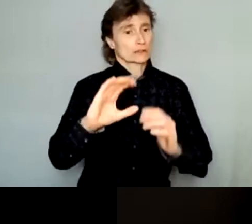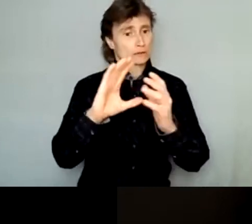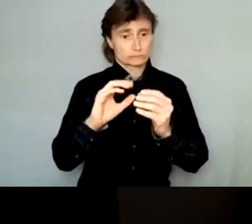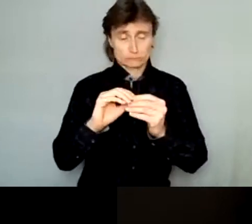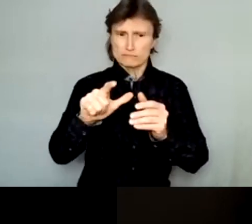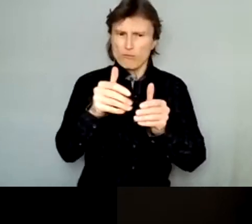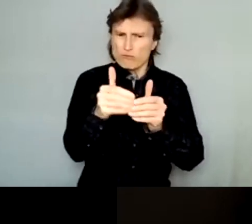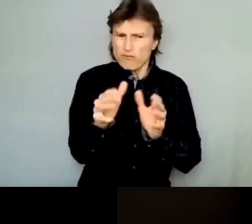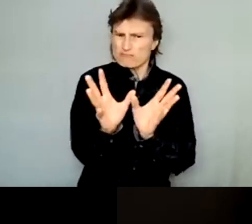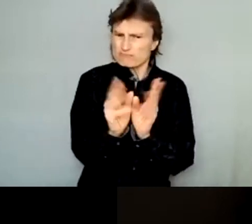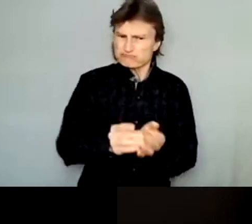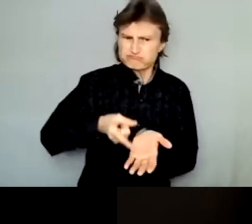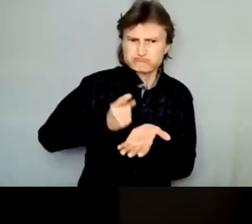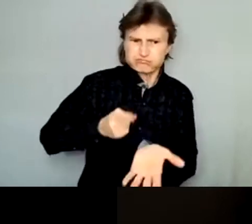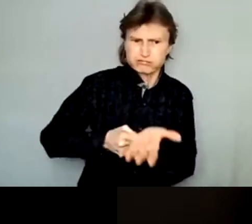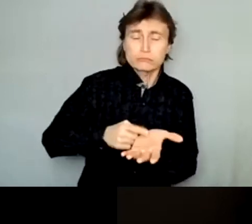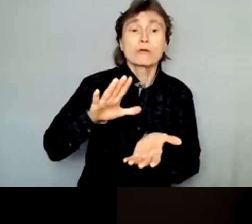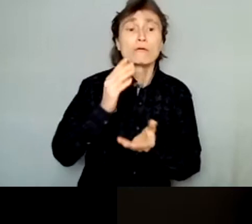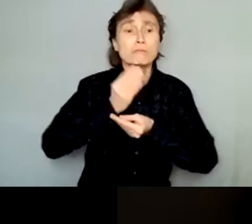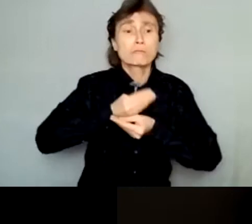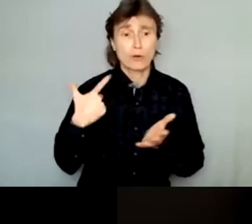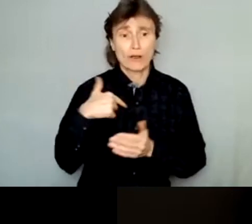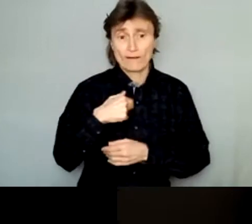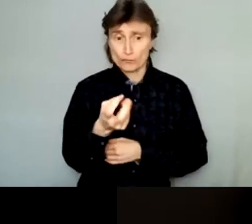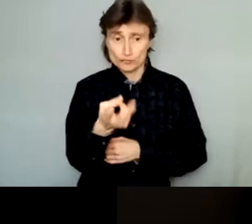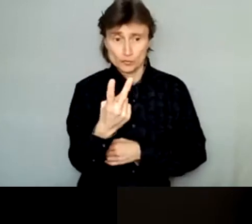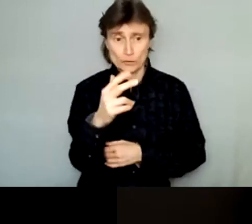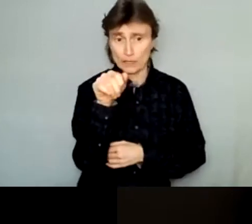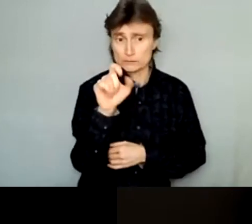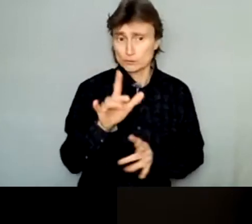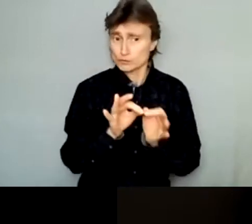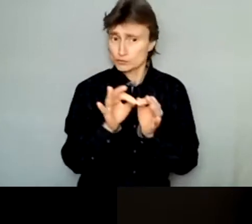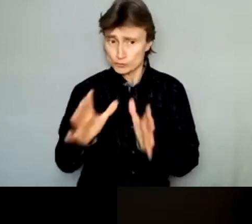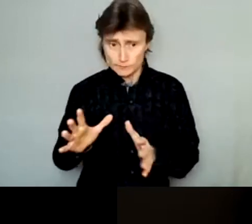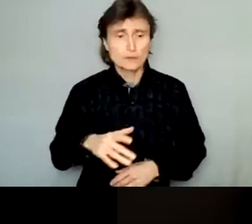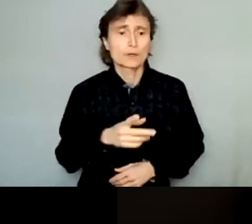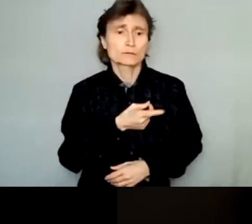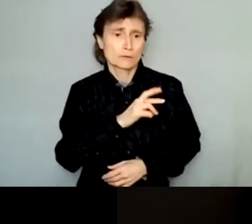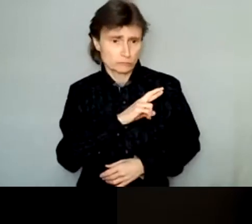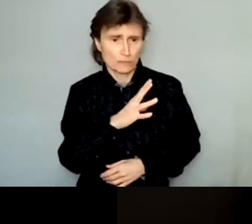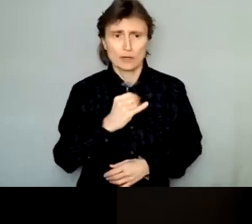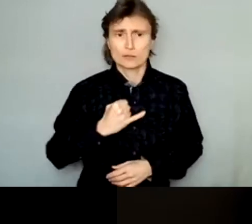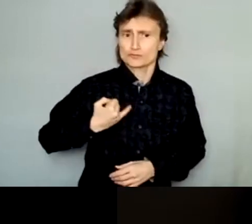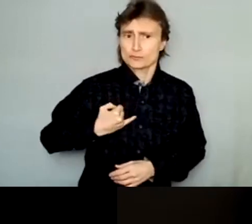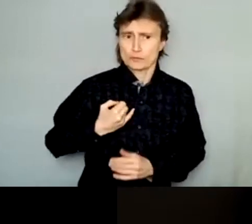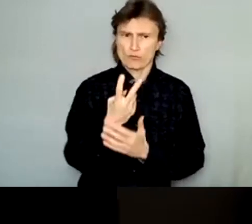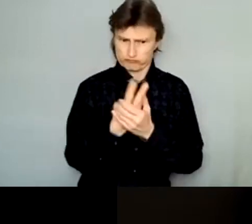We have two ASL interpreters joining us today, Debra and Janice. Thank you so much to both of them for being here.